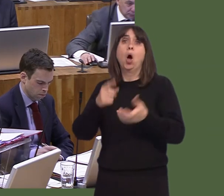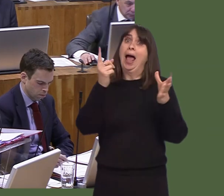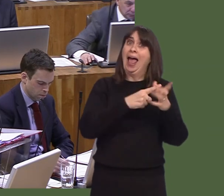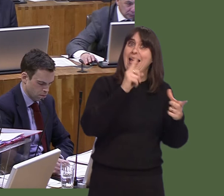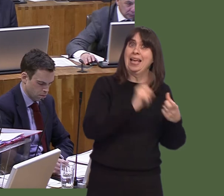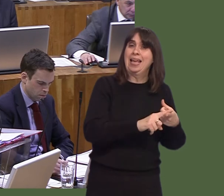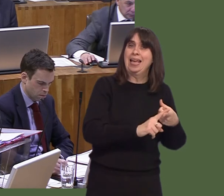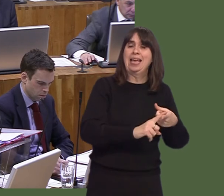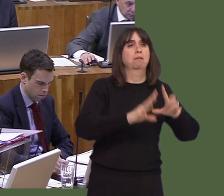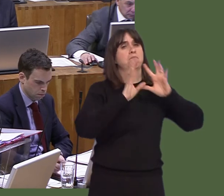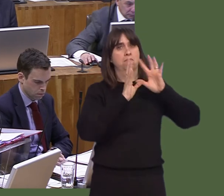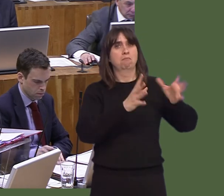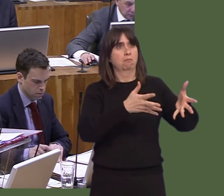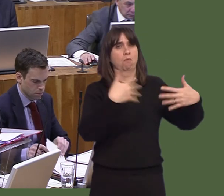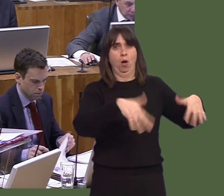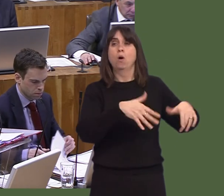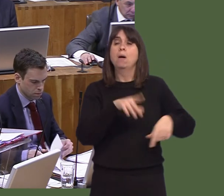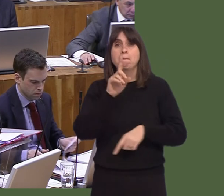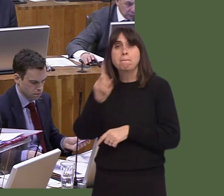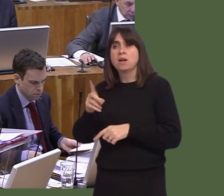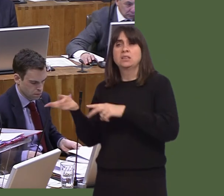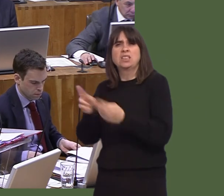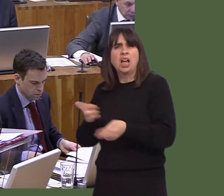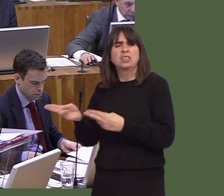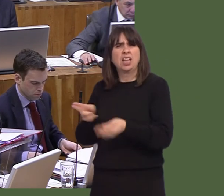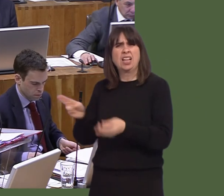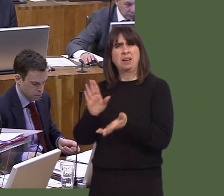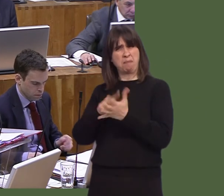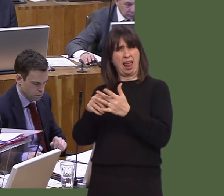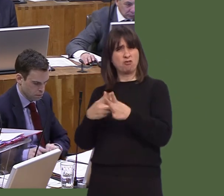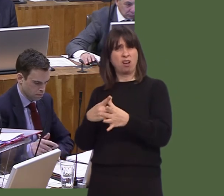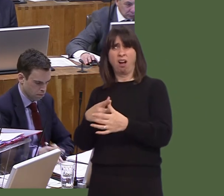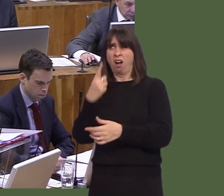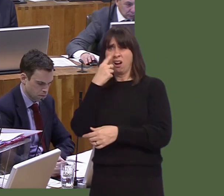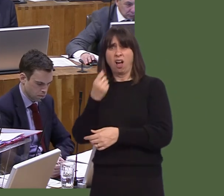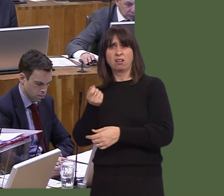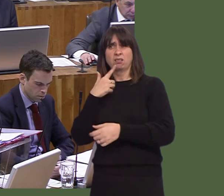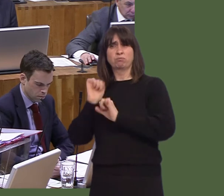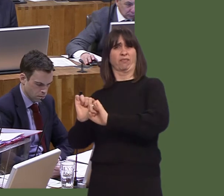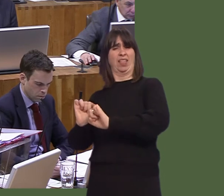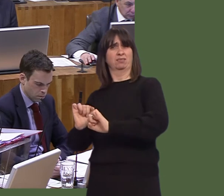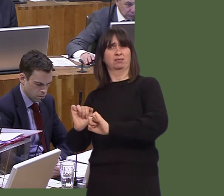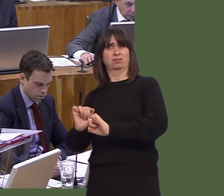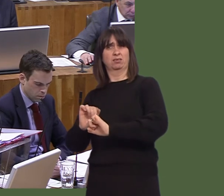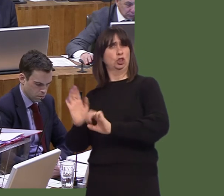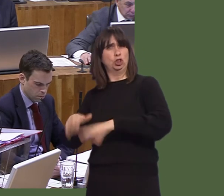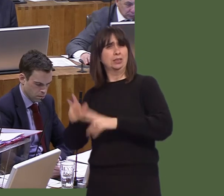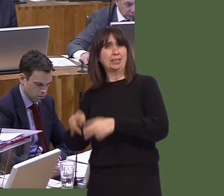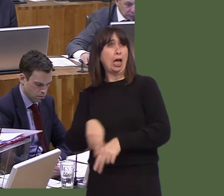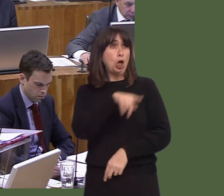There is no room physically in the port of Holyhead to deal with the checks on trucks and lorries and so on.